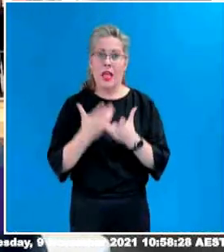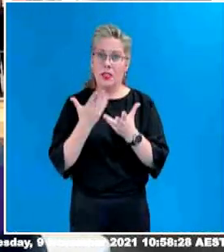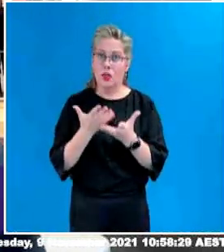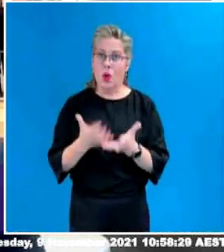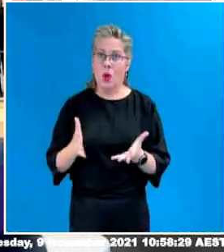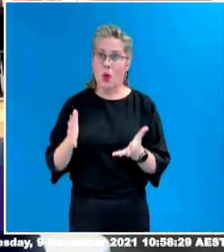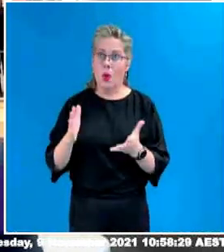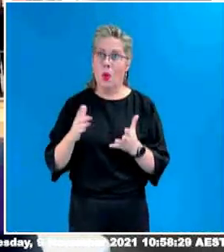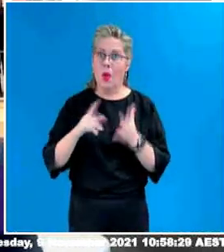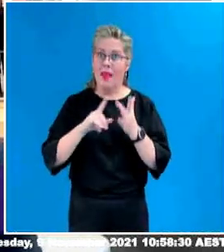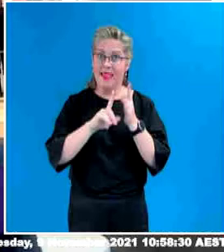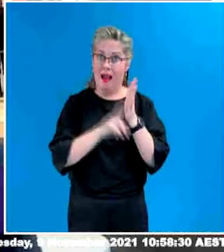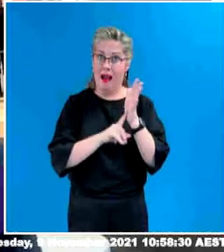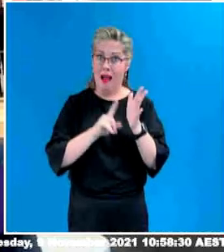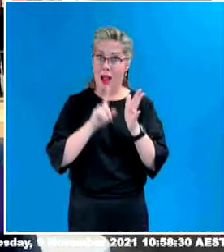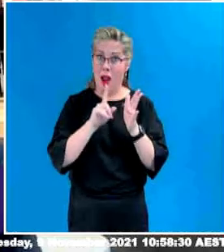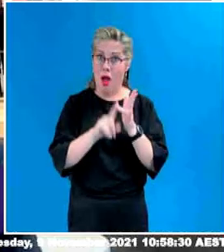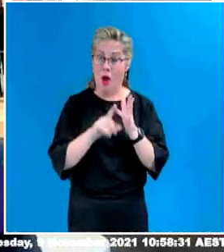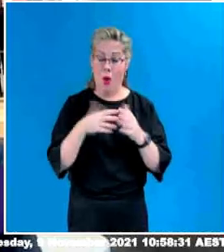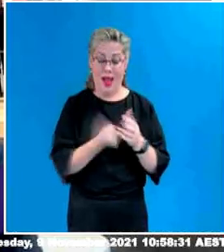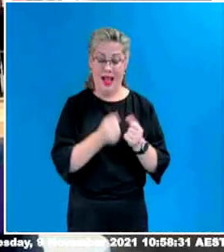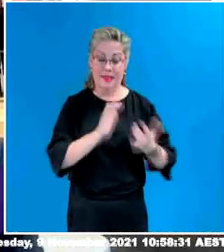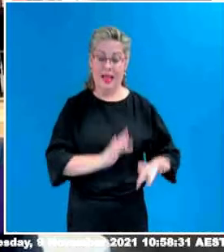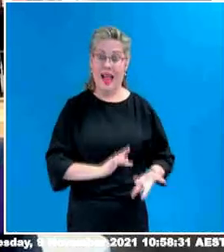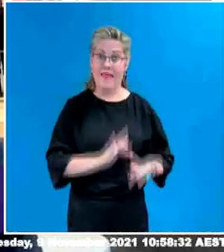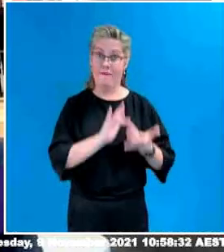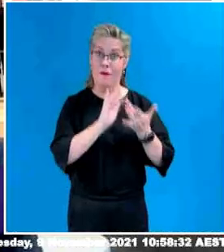The ILO is the only one who has that formalised structure which, when its